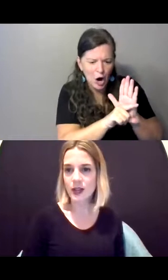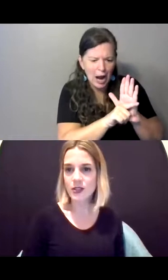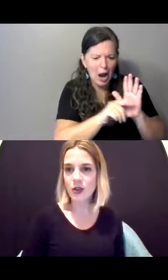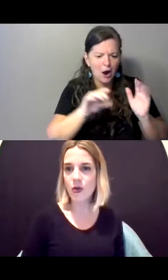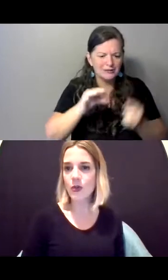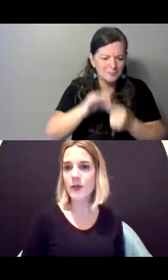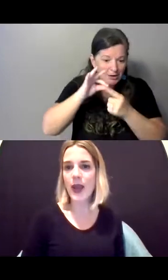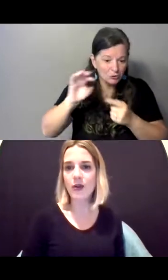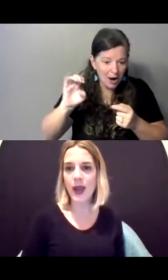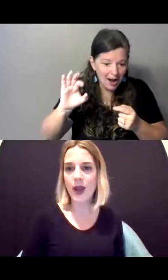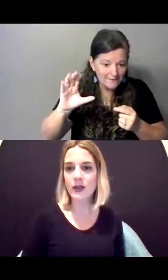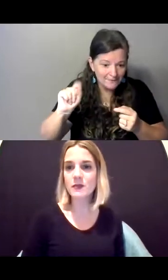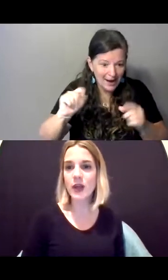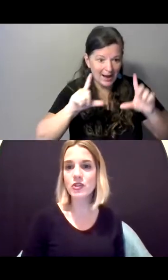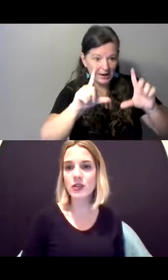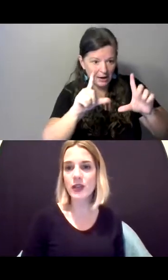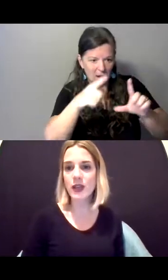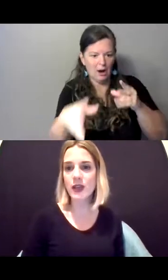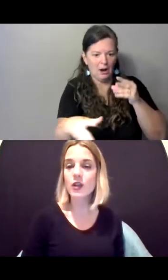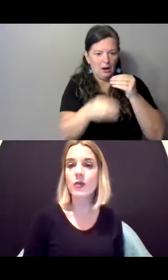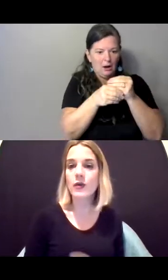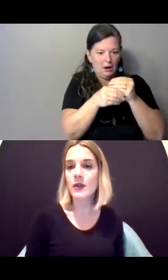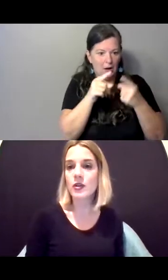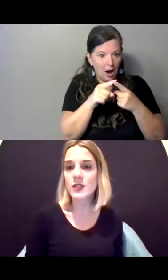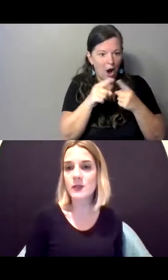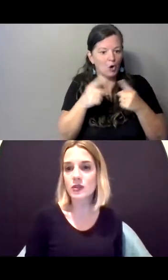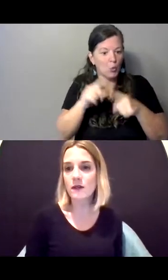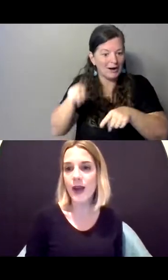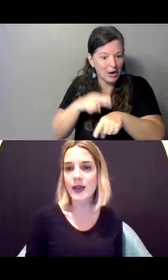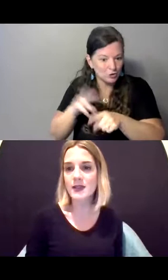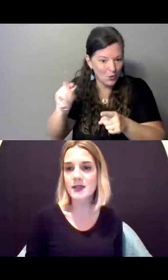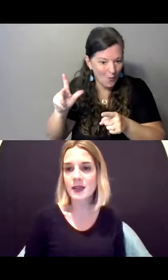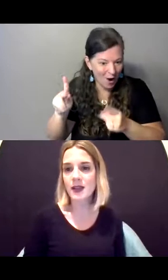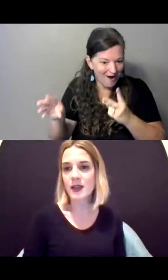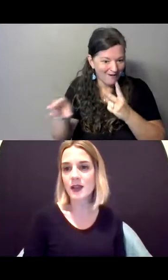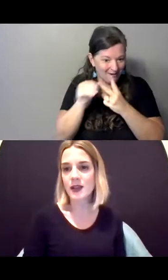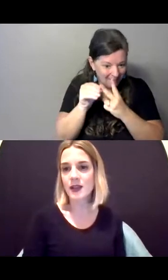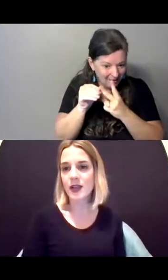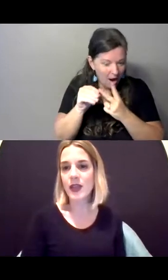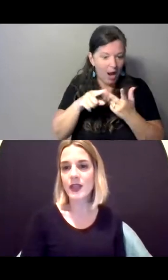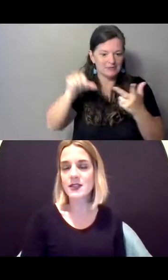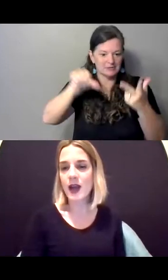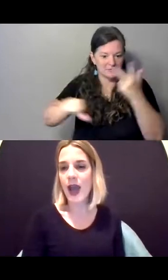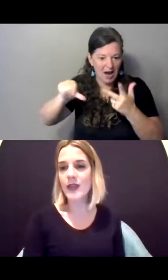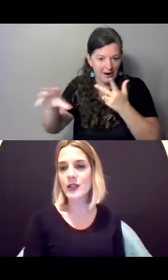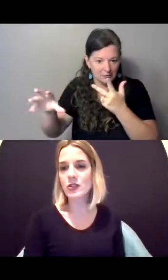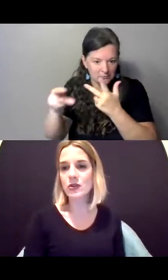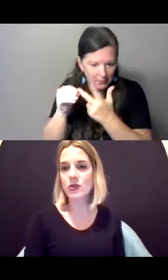and so with the background, especially, you know, using special effects and they can add that to